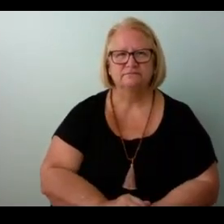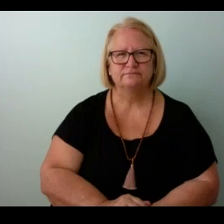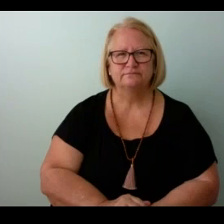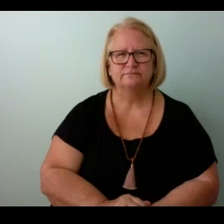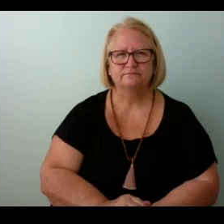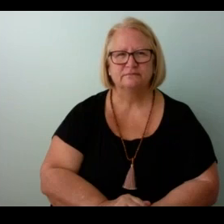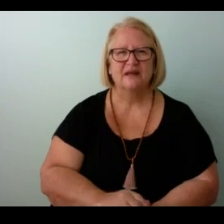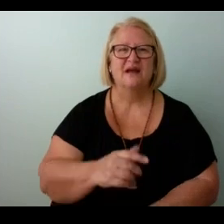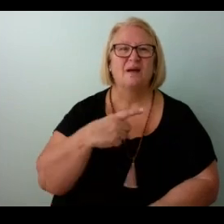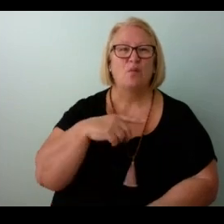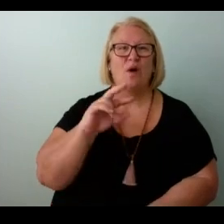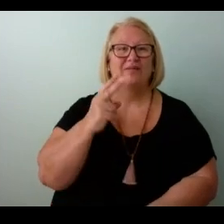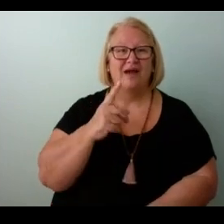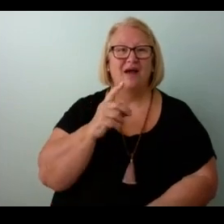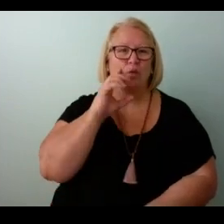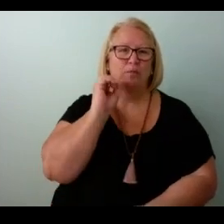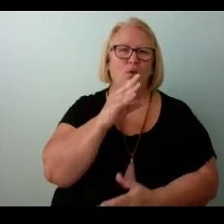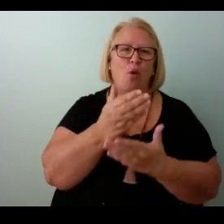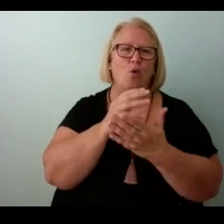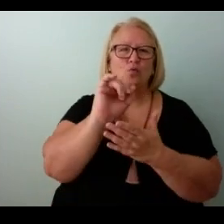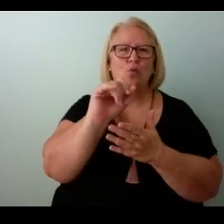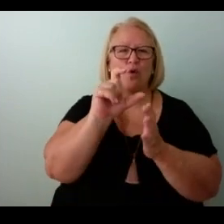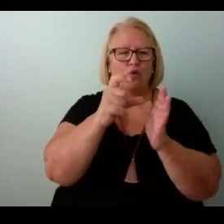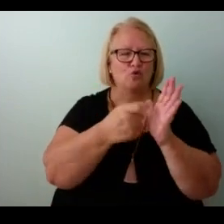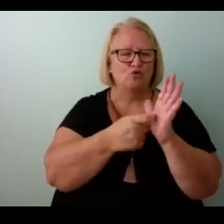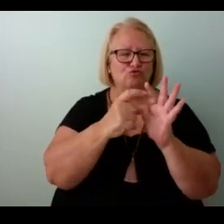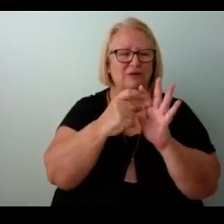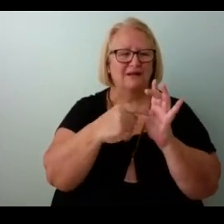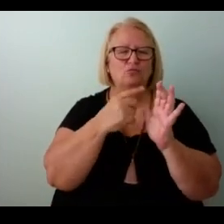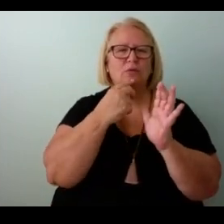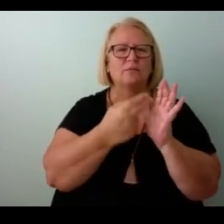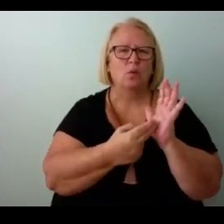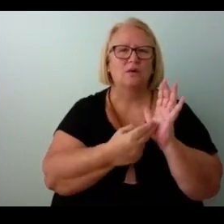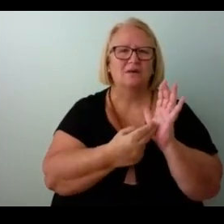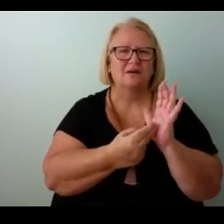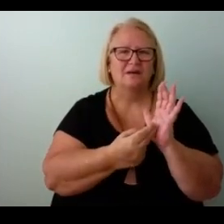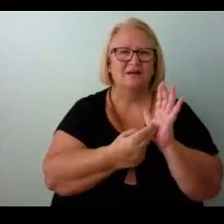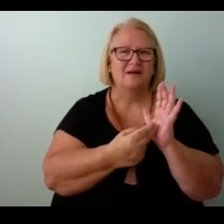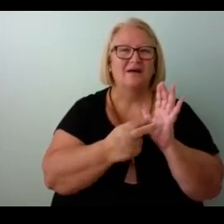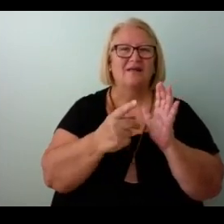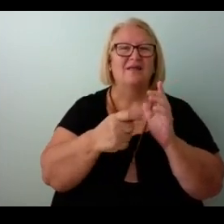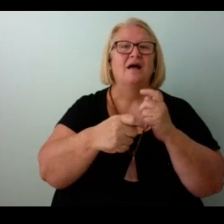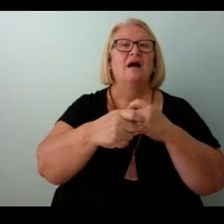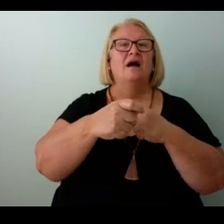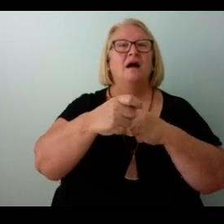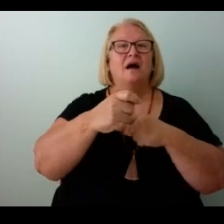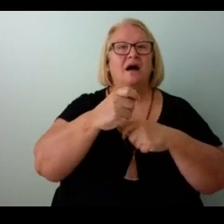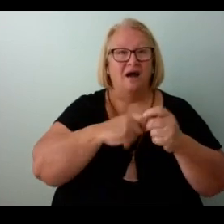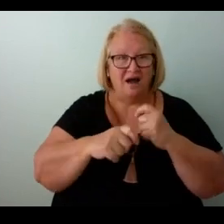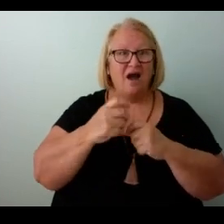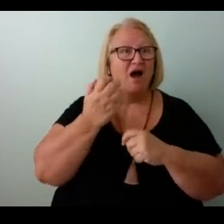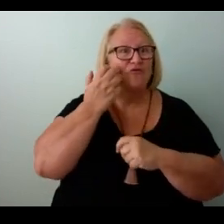That, in a sense, entrenches the fact you're not going to be able to refinance.